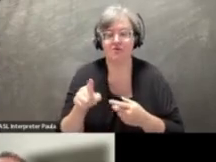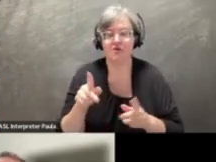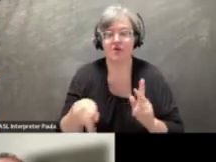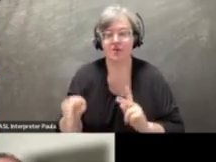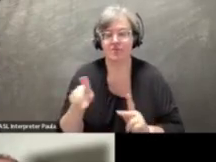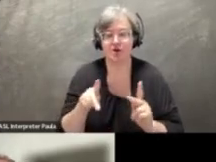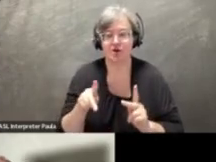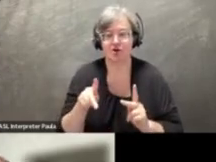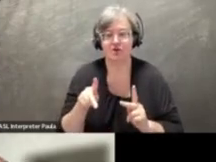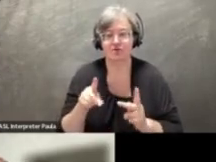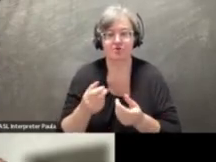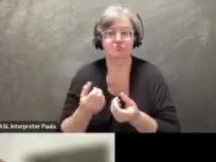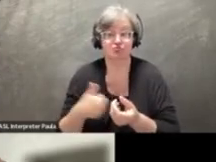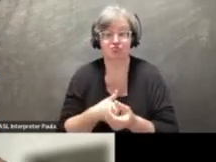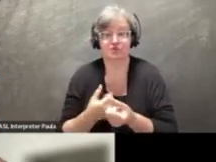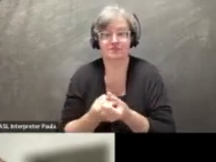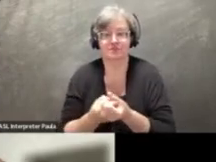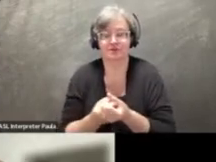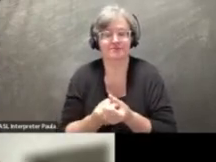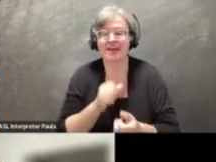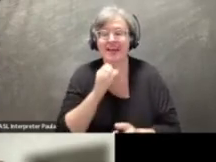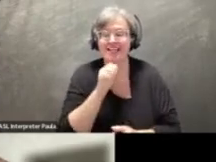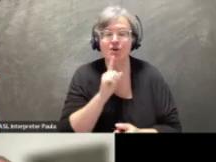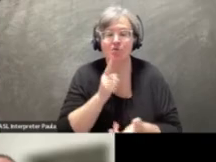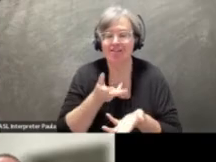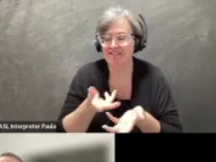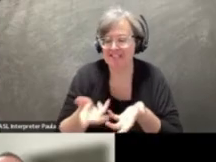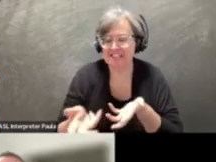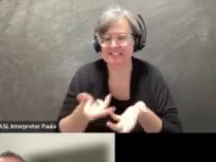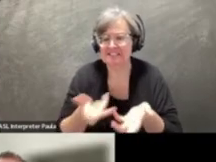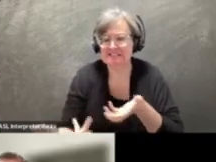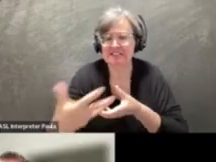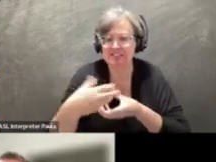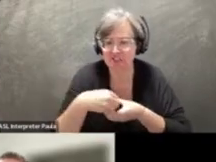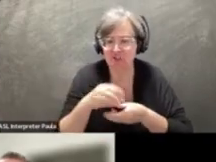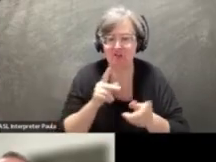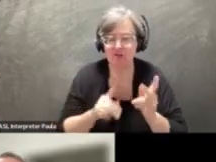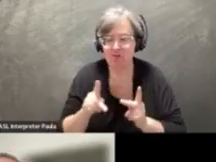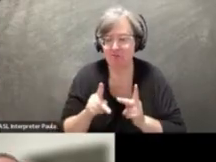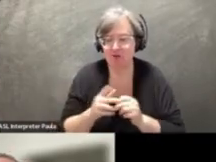that they're supporting without really engaging the people that they're supporting, people that